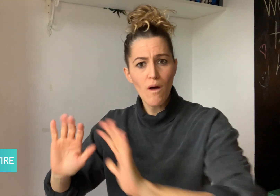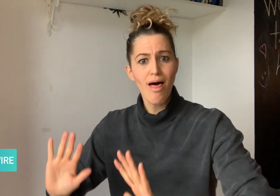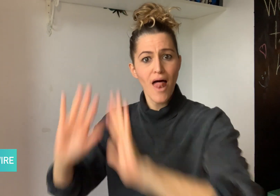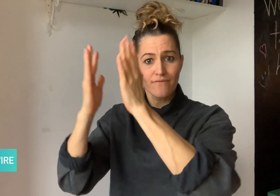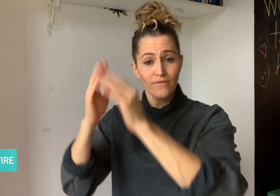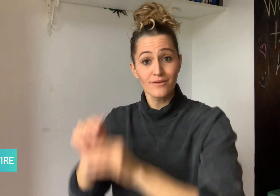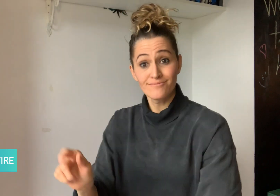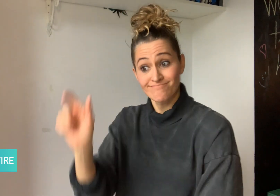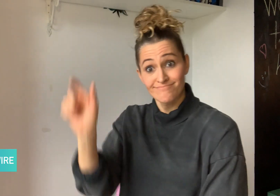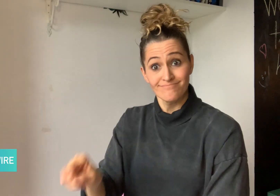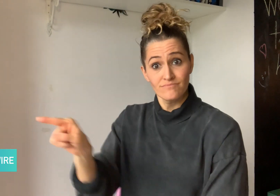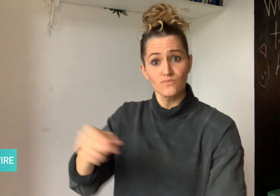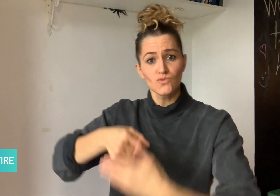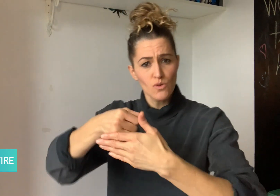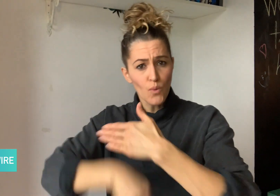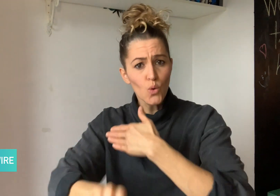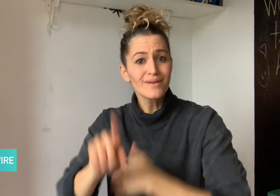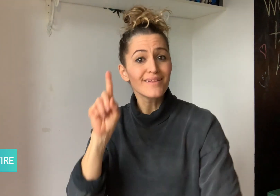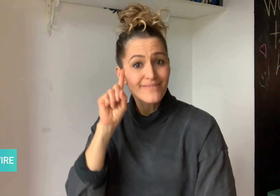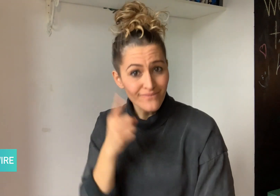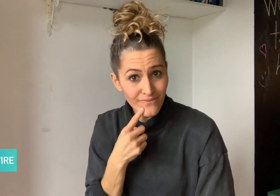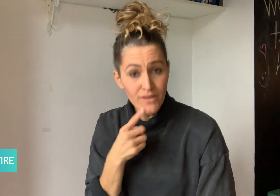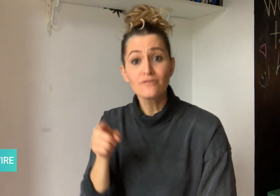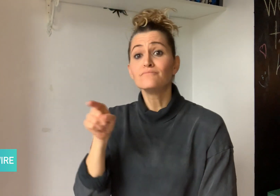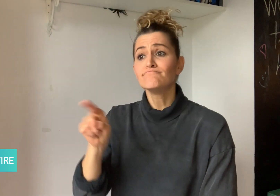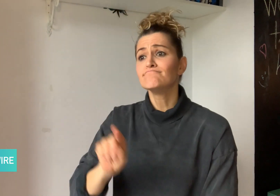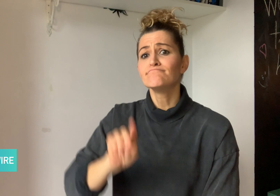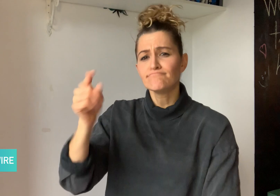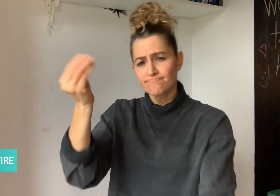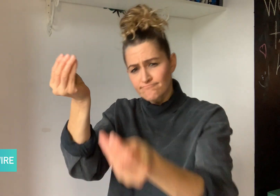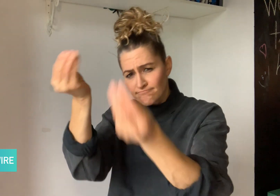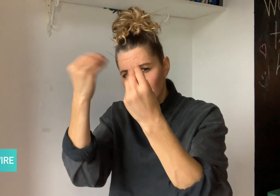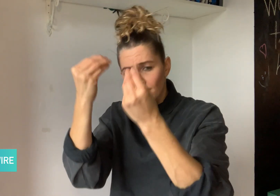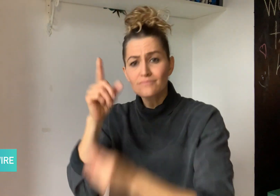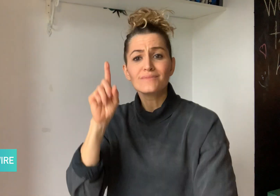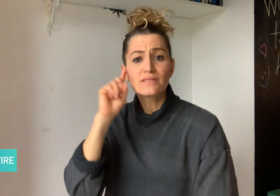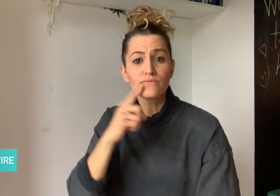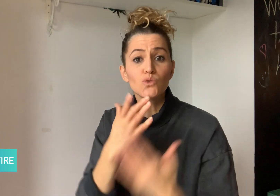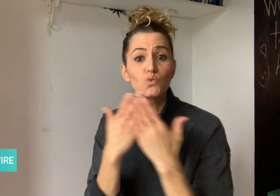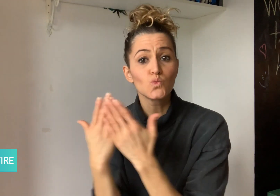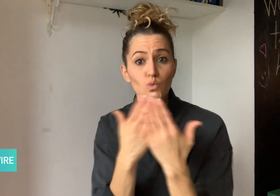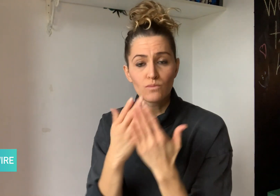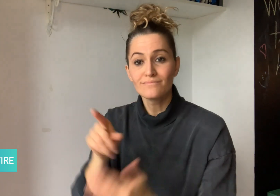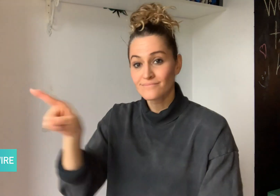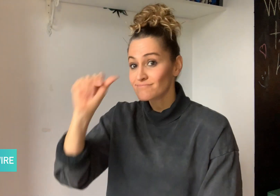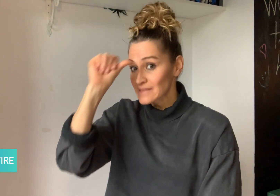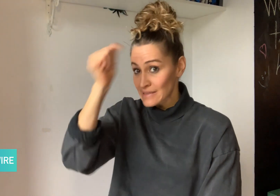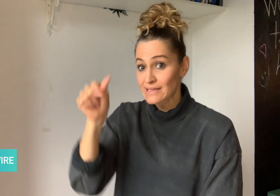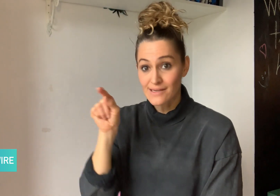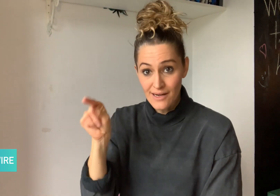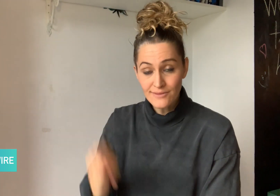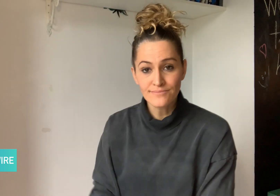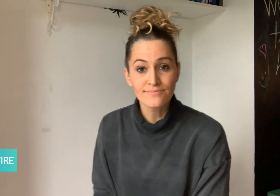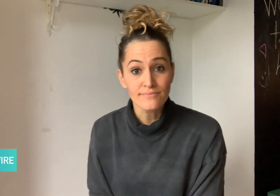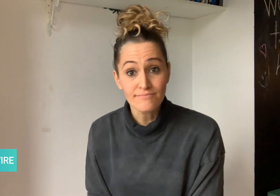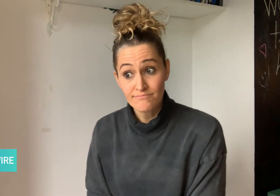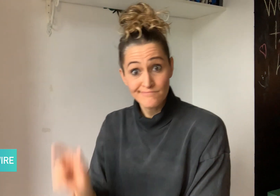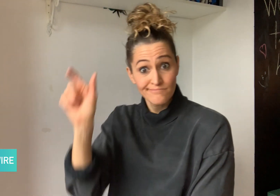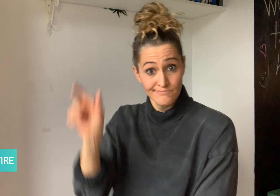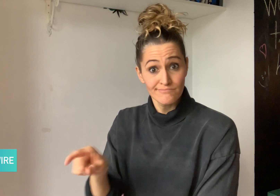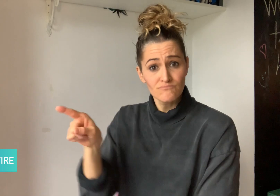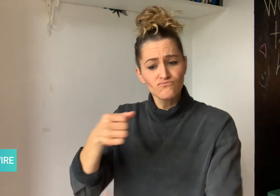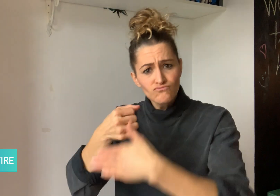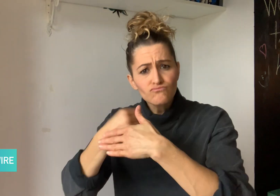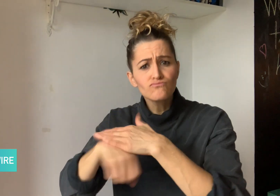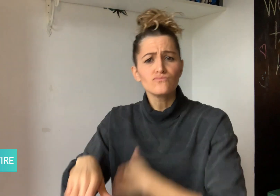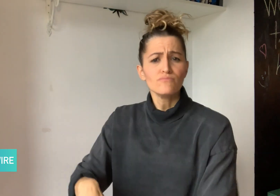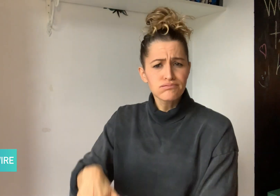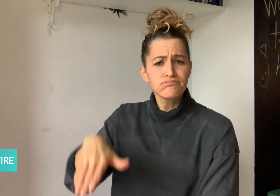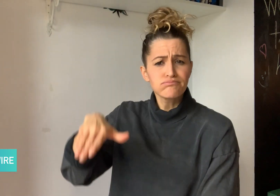attended a Deaf school in India. Growing up, she always had